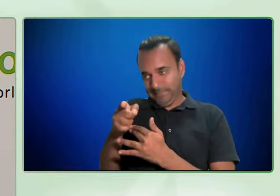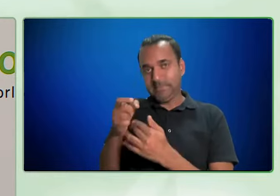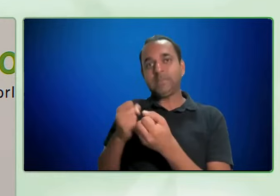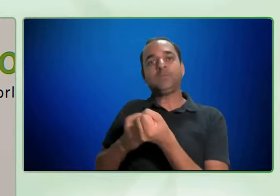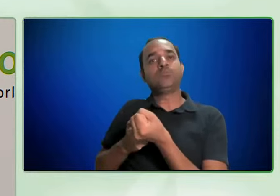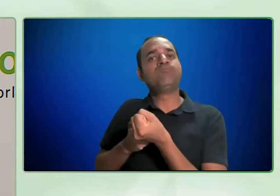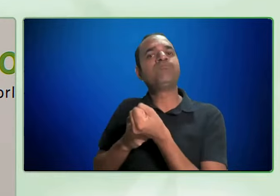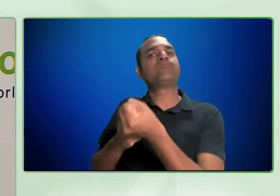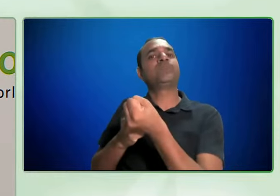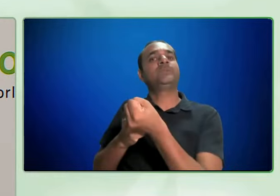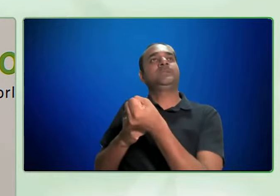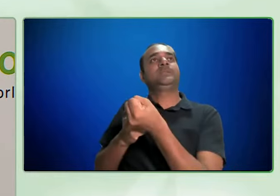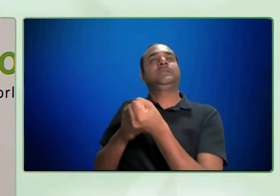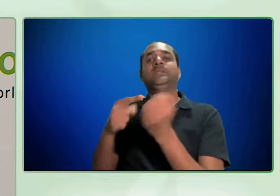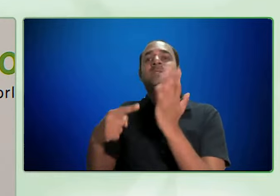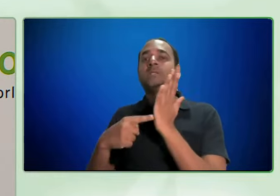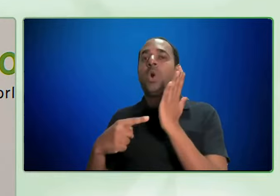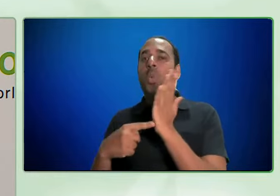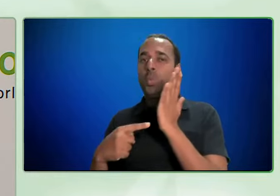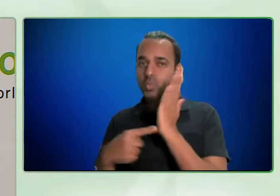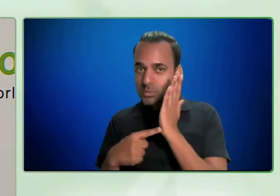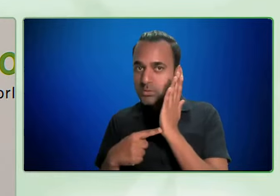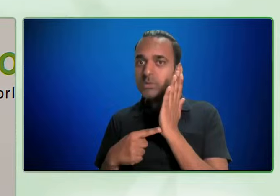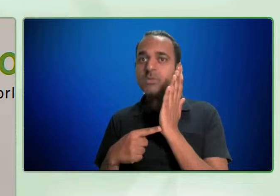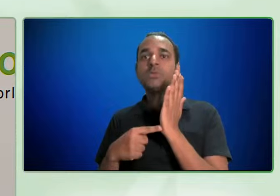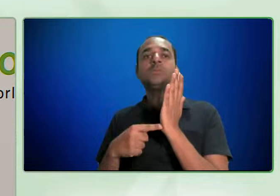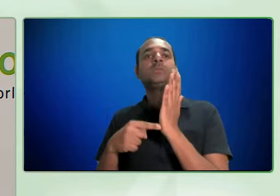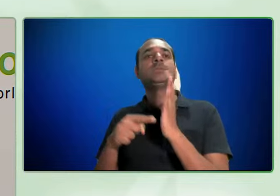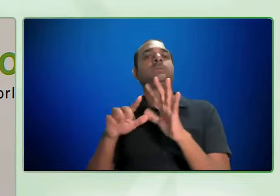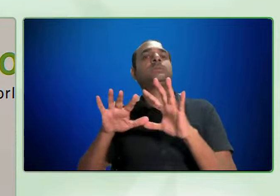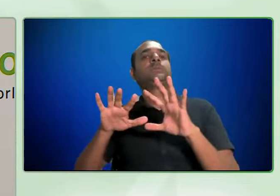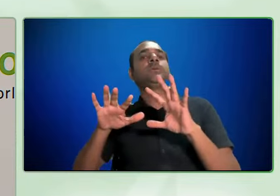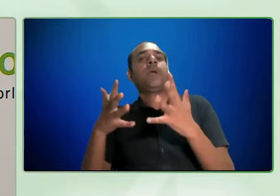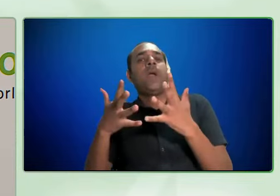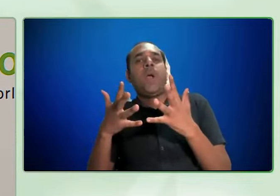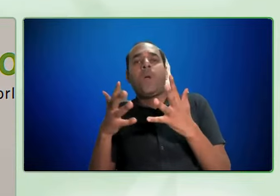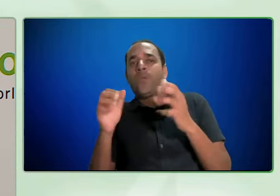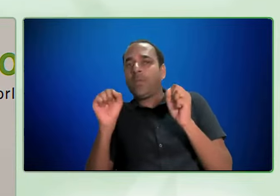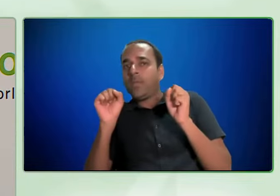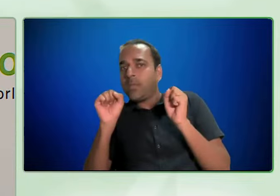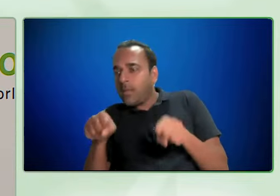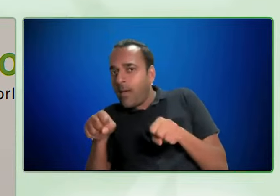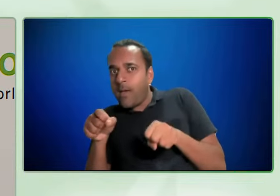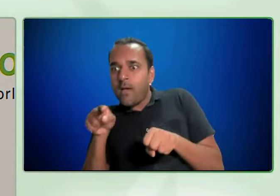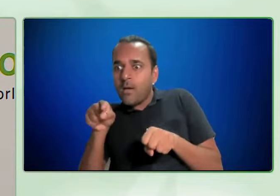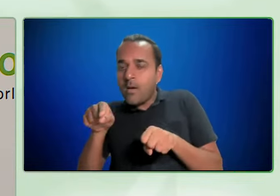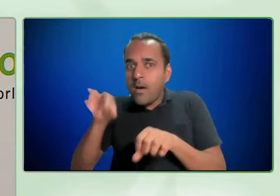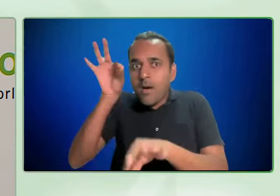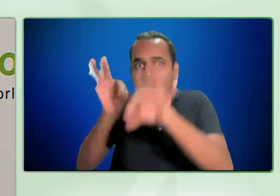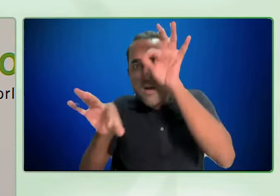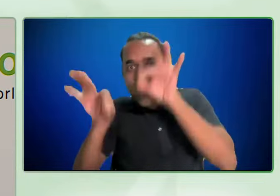There has to be a change. We must bring accessibility, assistive technologist, into the curriculum.